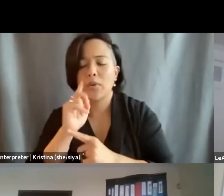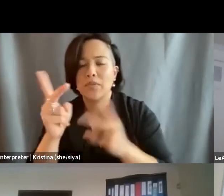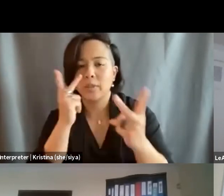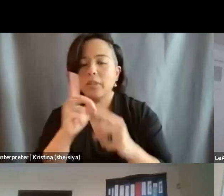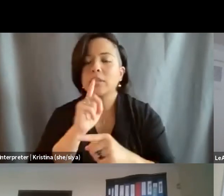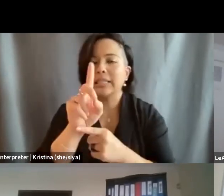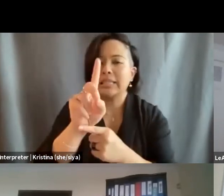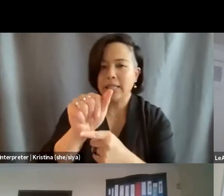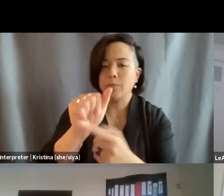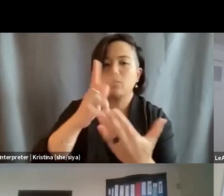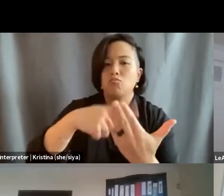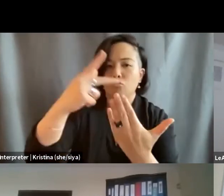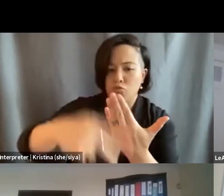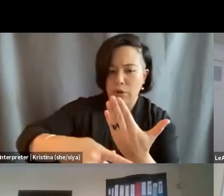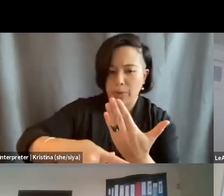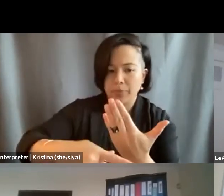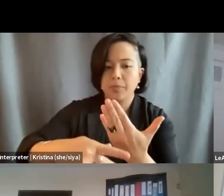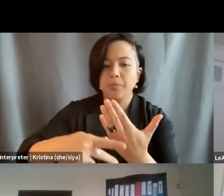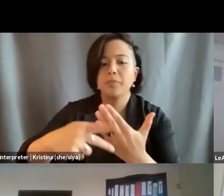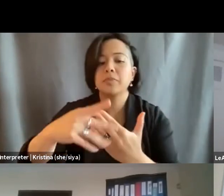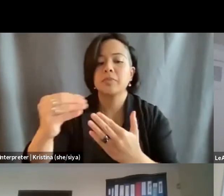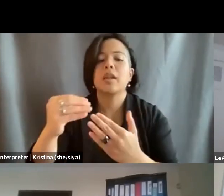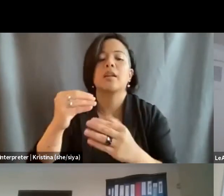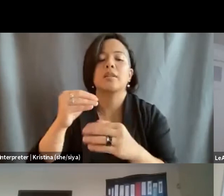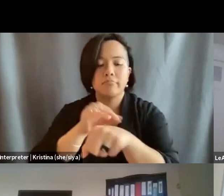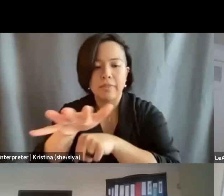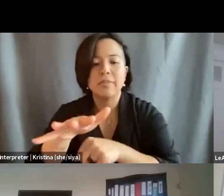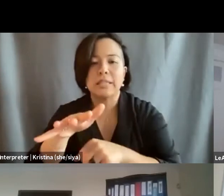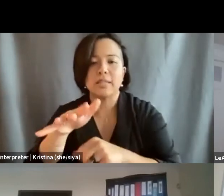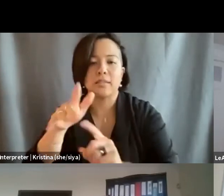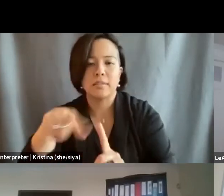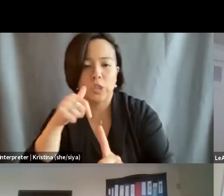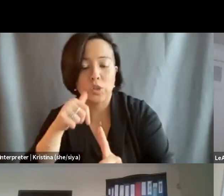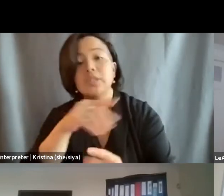programs and affecting girls? And the third one is: gender-based violence,